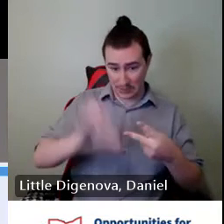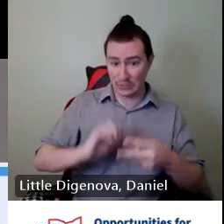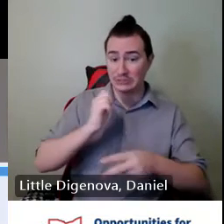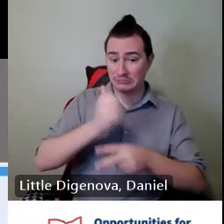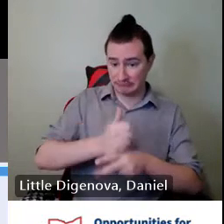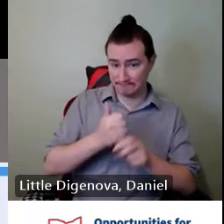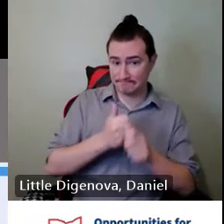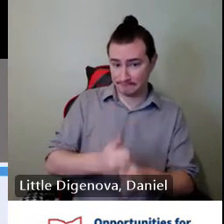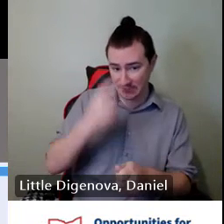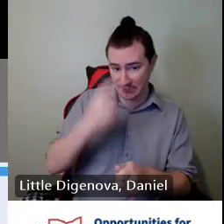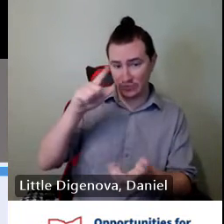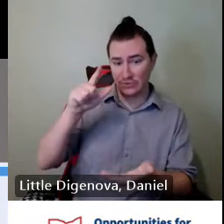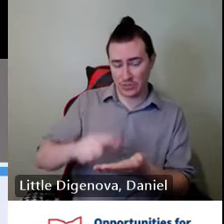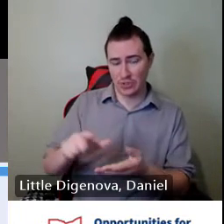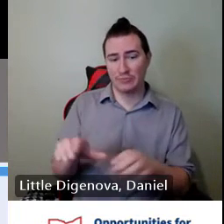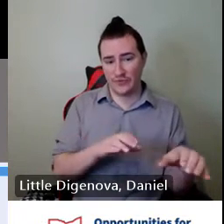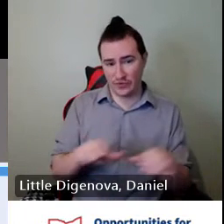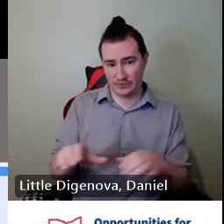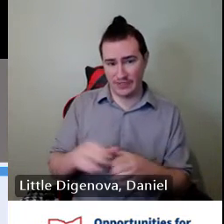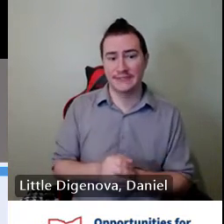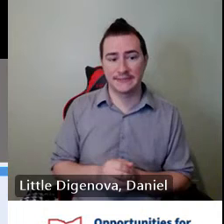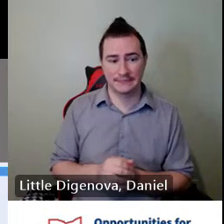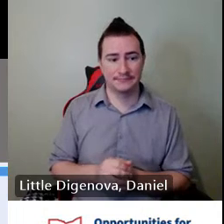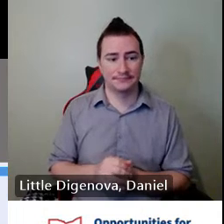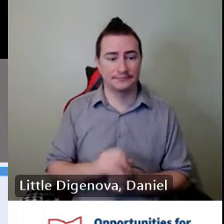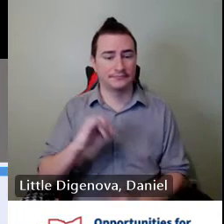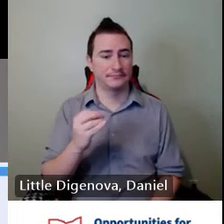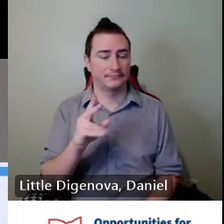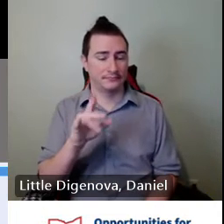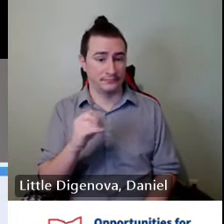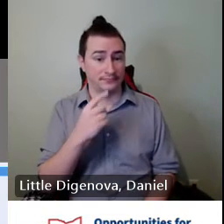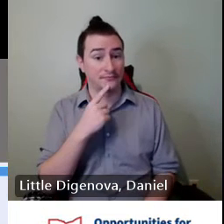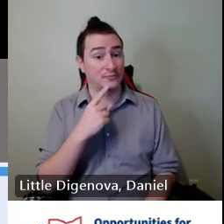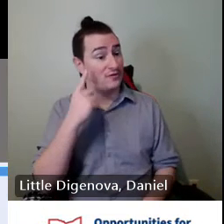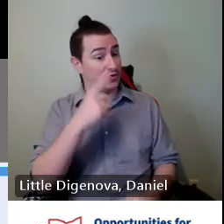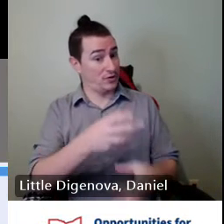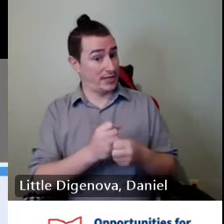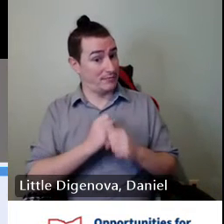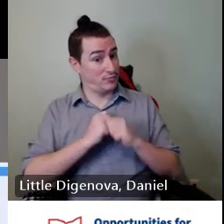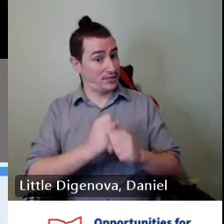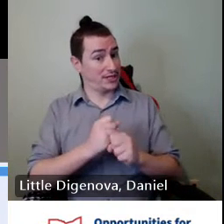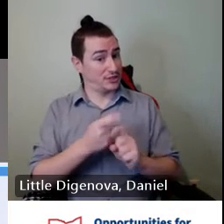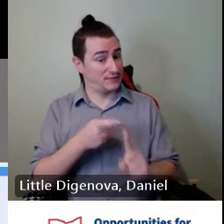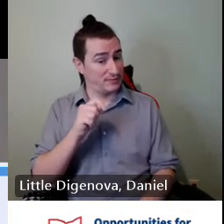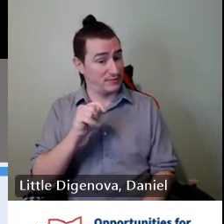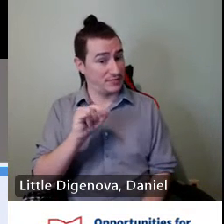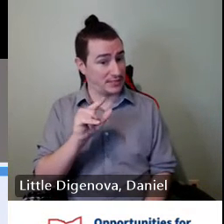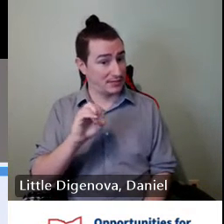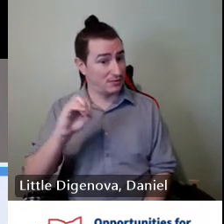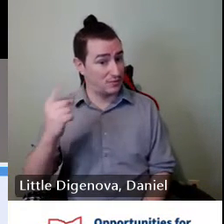Julie: And that's because to receive protection under Title I of the ADA, an individual with a disability must be qualified,